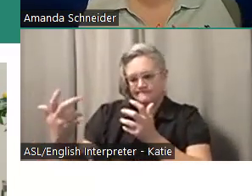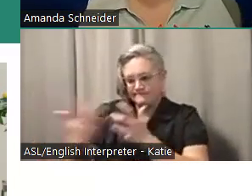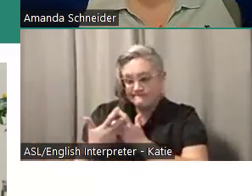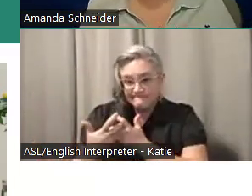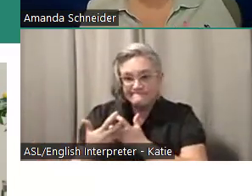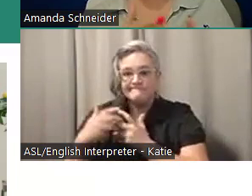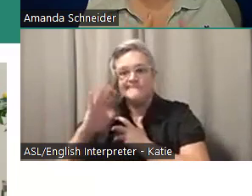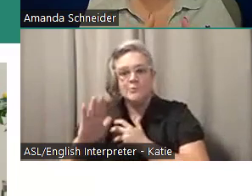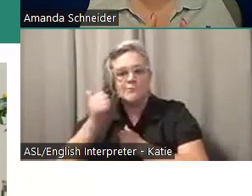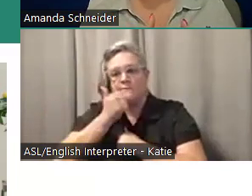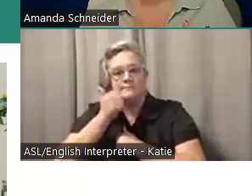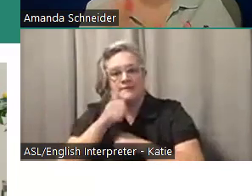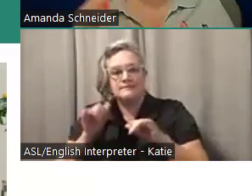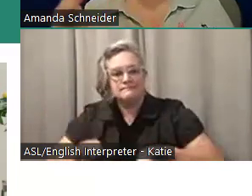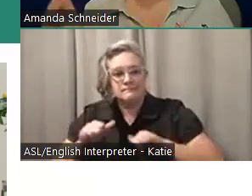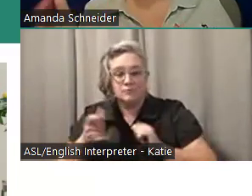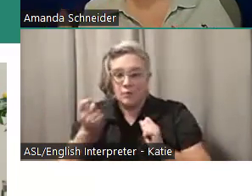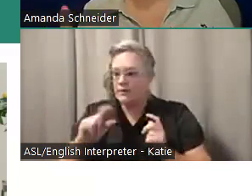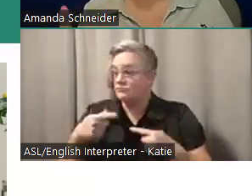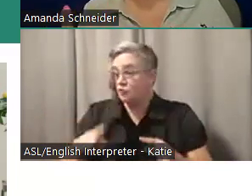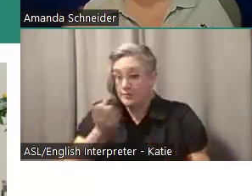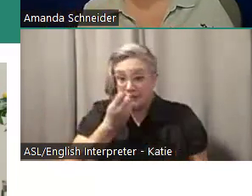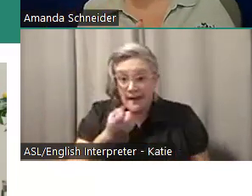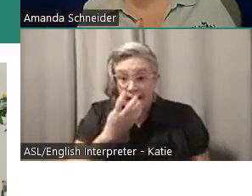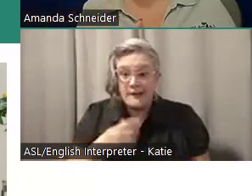daily routine, and maybe that snack time, maybe that's at bedtime,